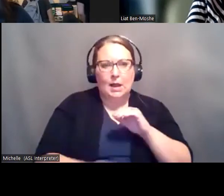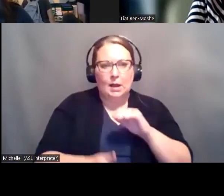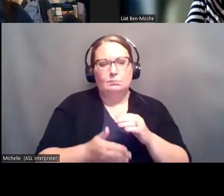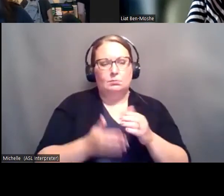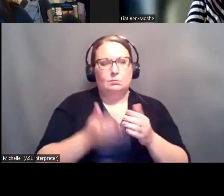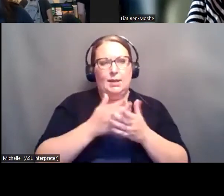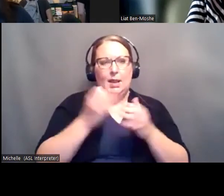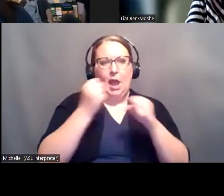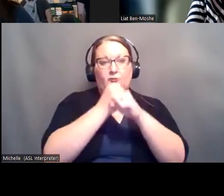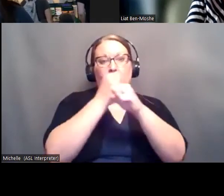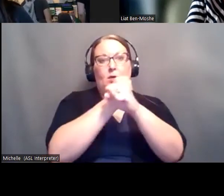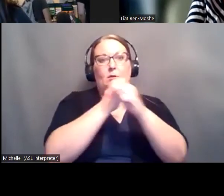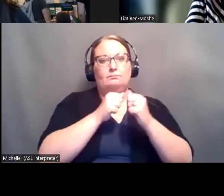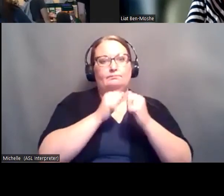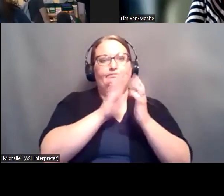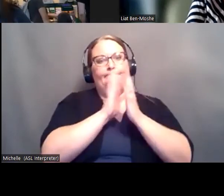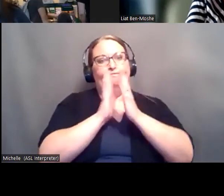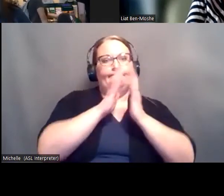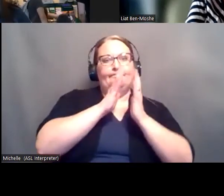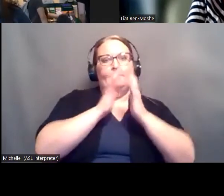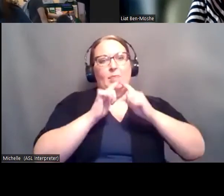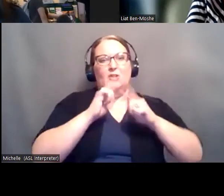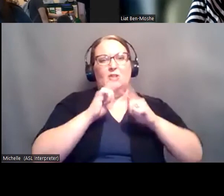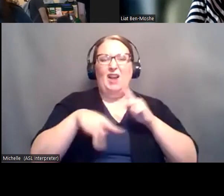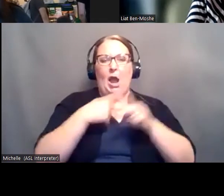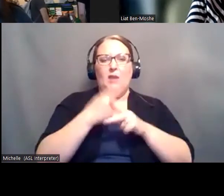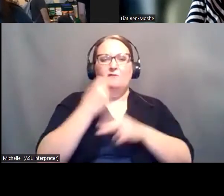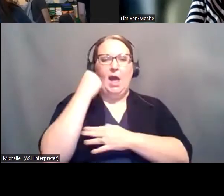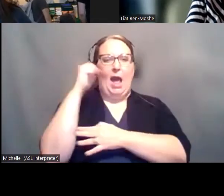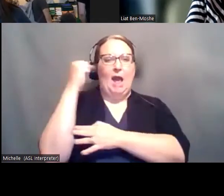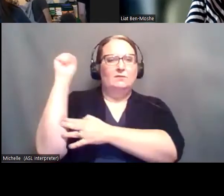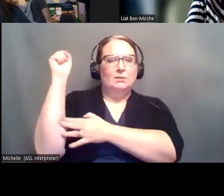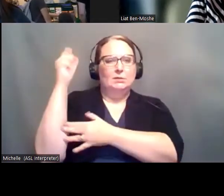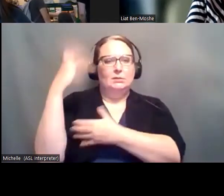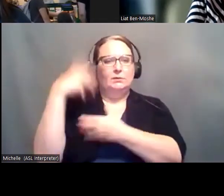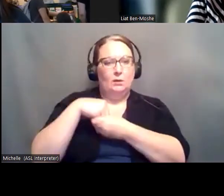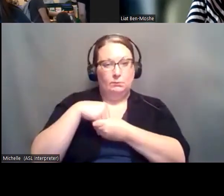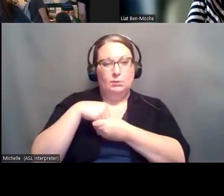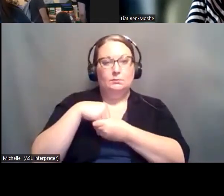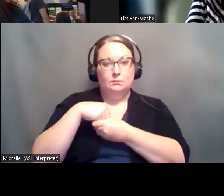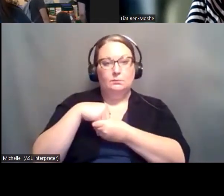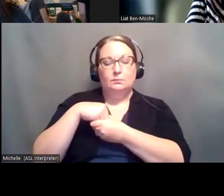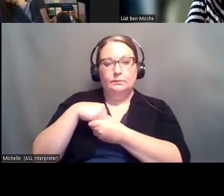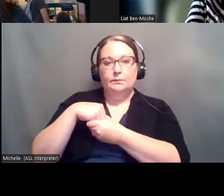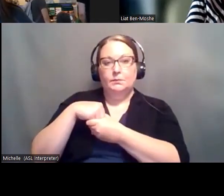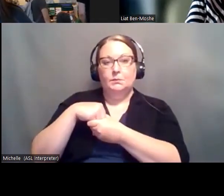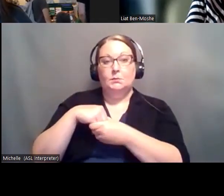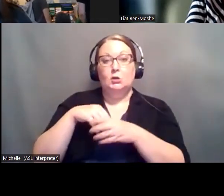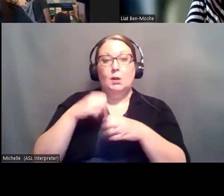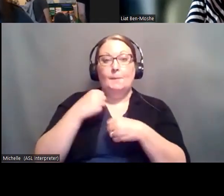but there was a different kind of activist involvement. And so making all that happen,